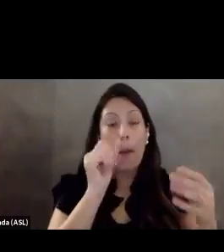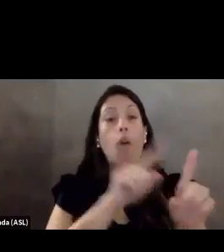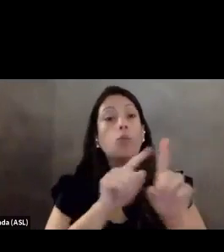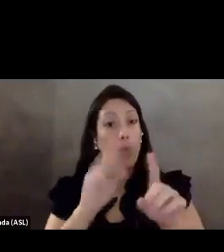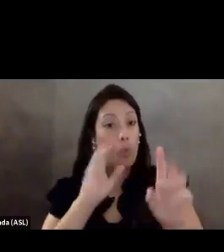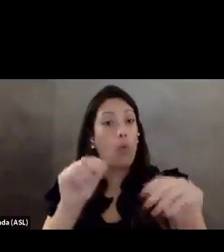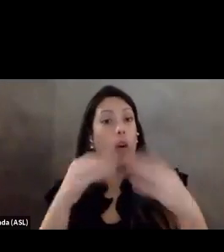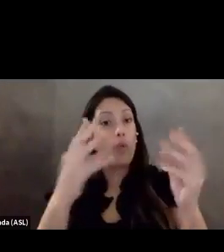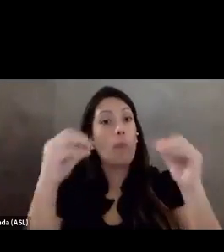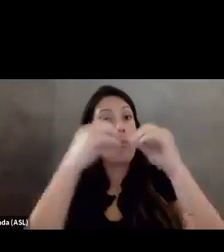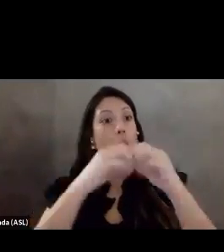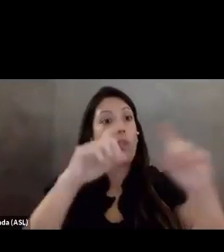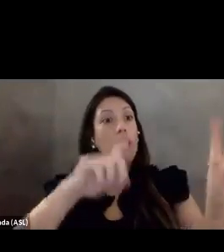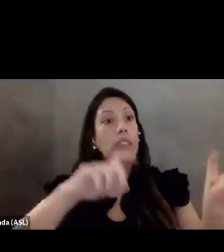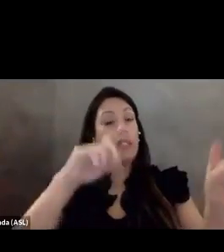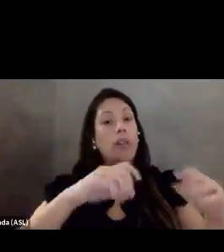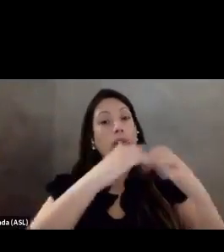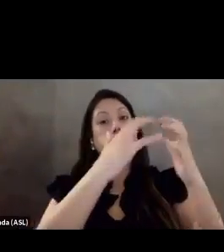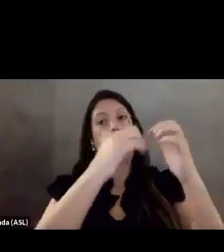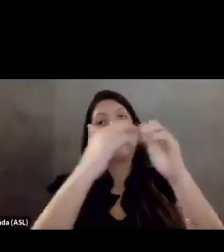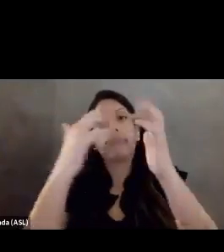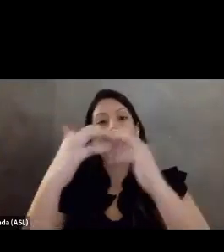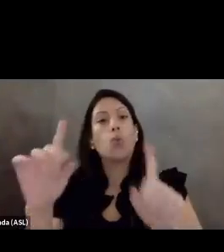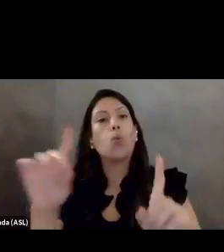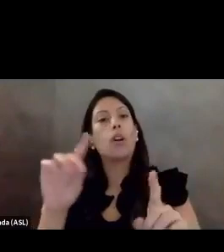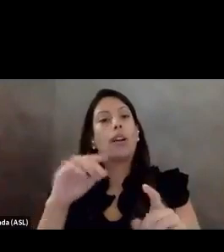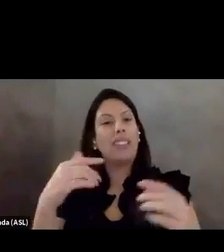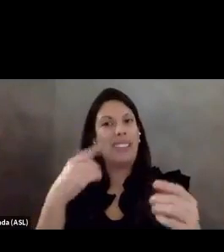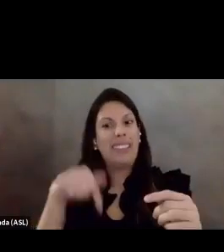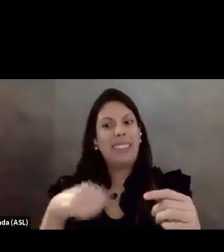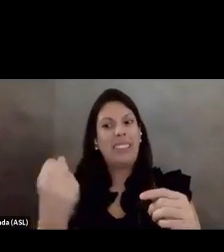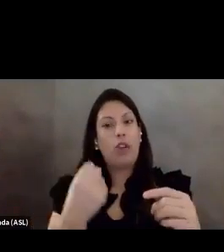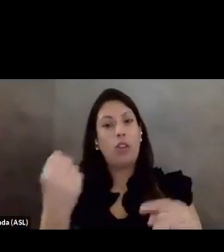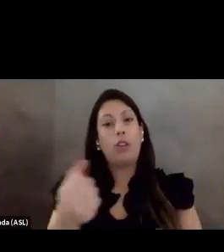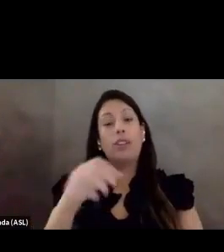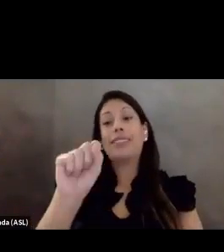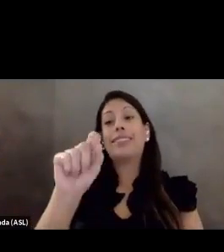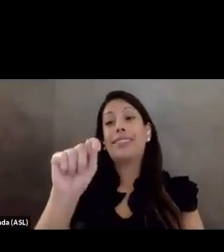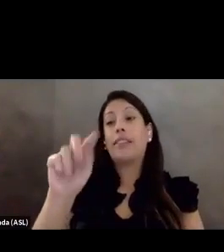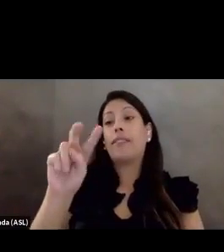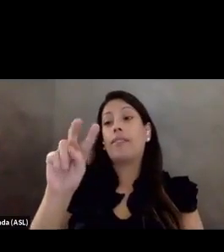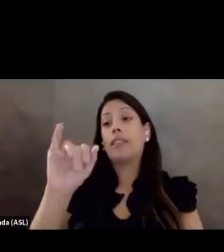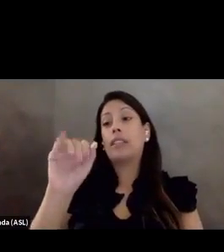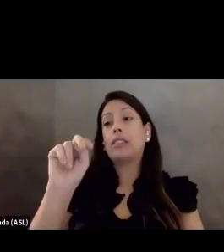For example, there are pop ups on Saturday at St. Vincent de Paul in Petaluma and the Rohnert Park Health Center.